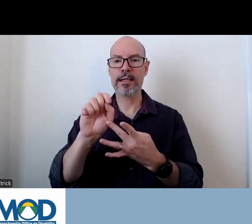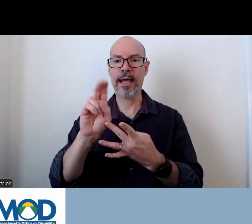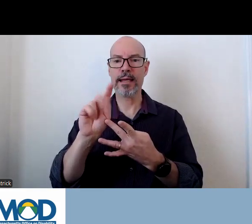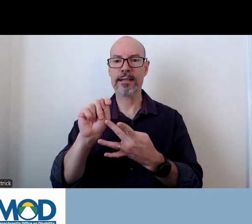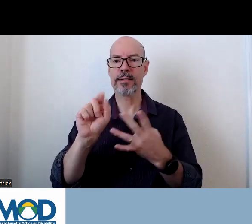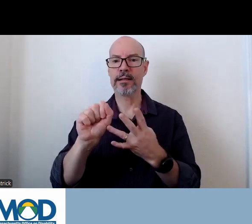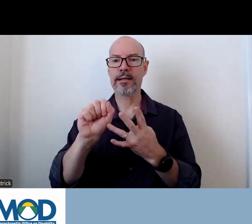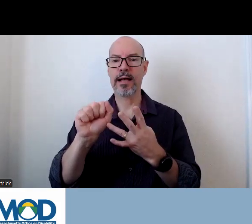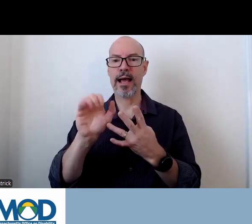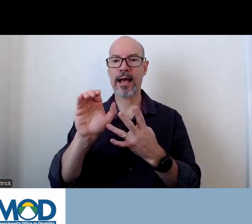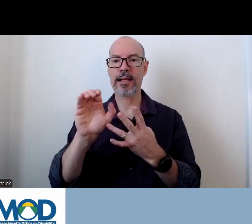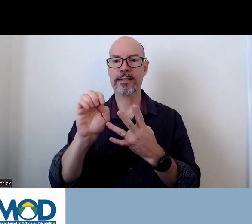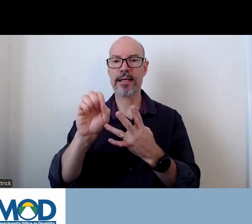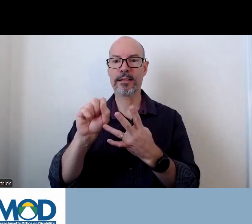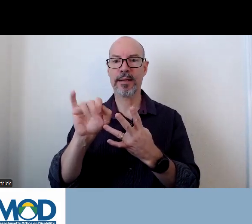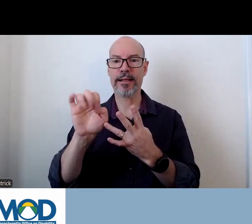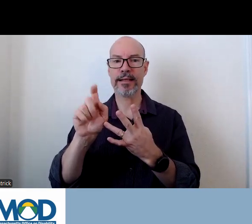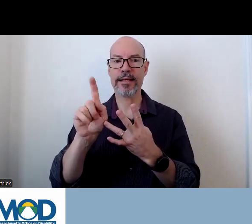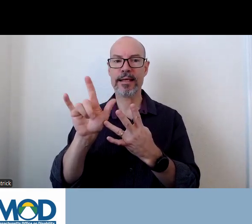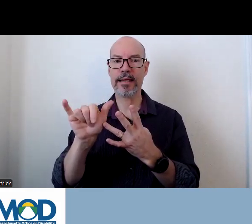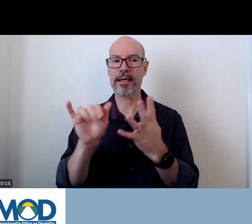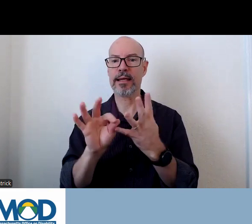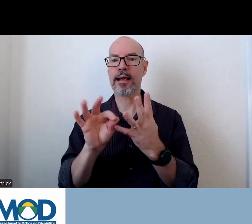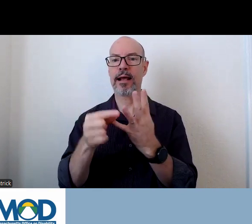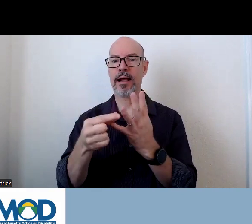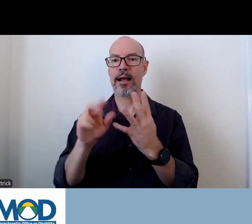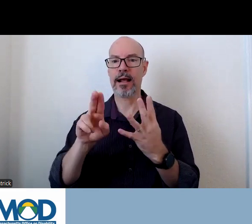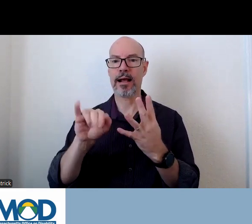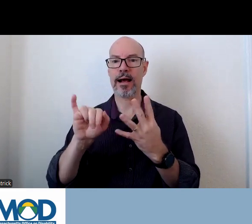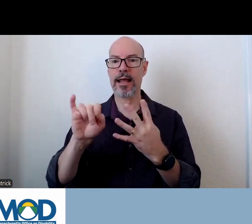accessibility guidelines, which is a set of